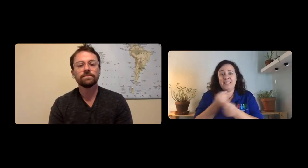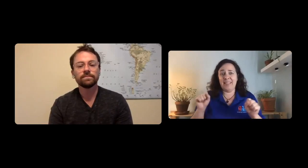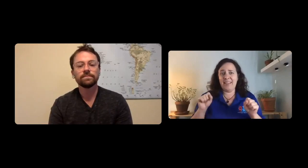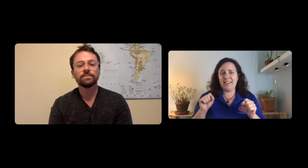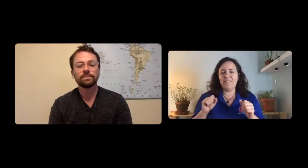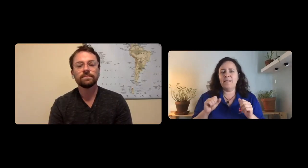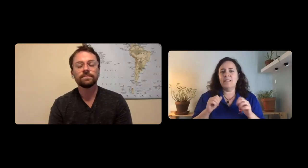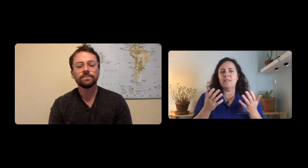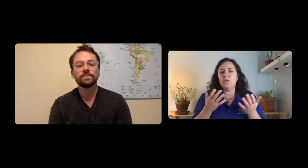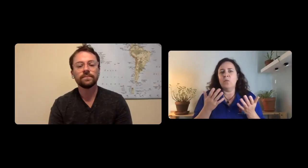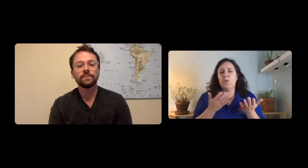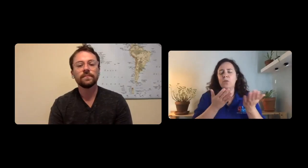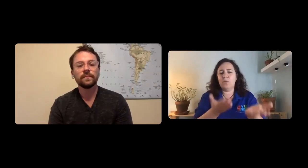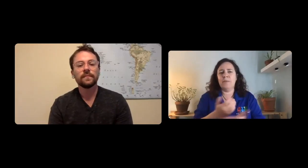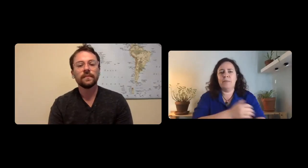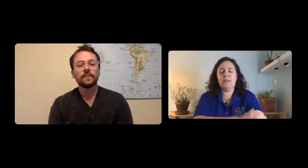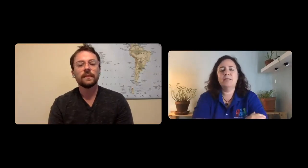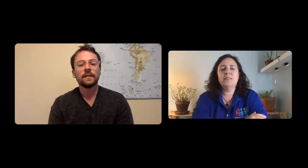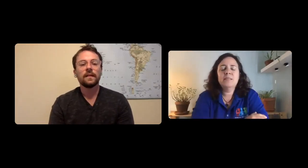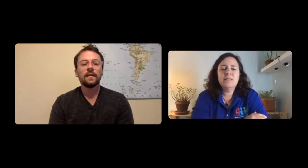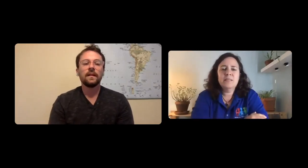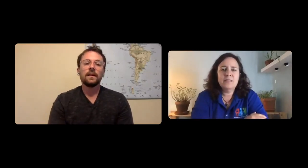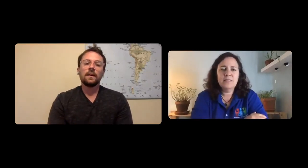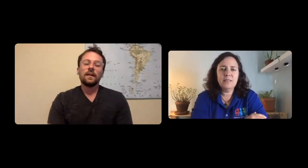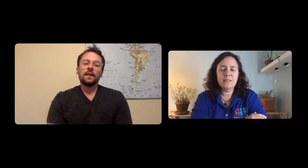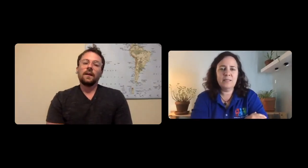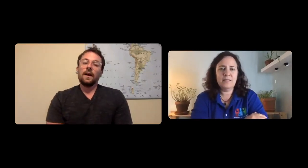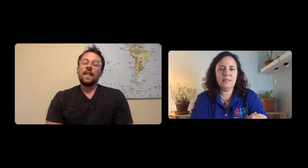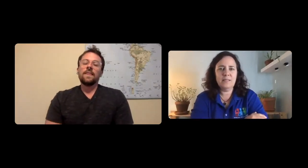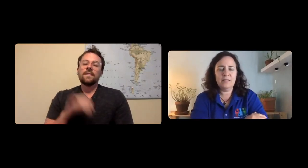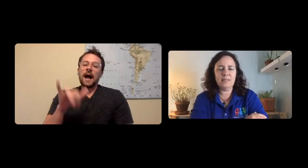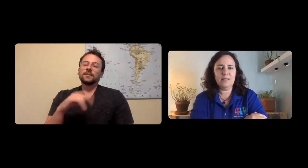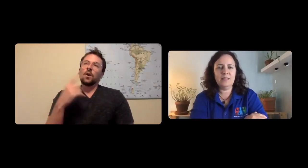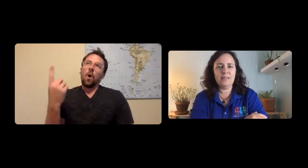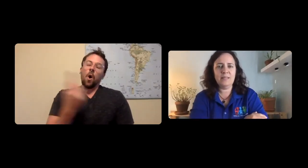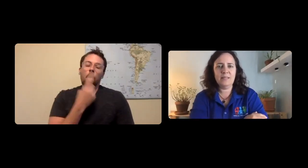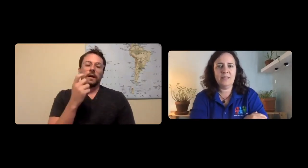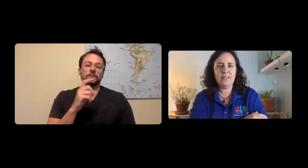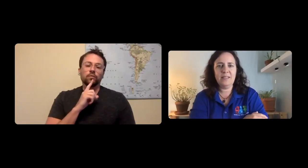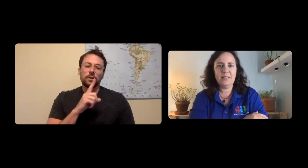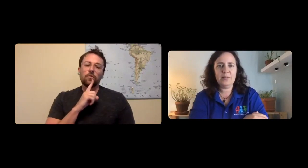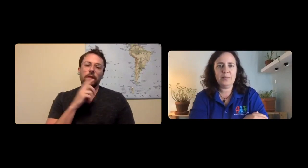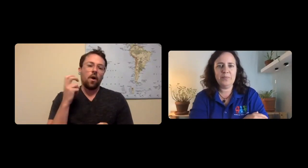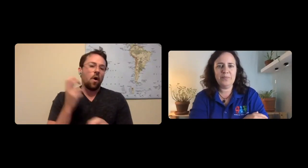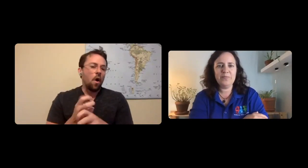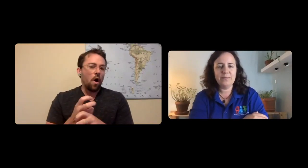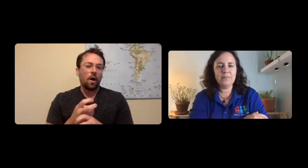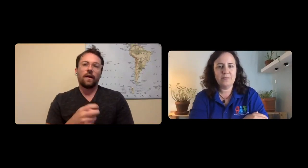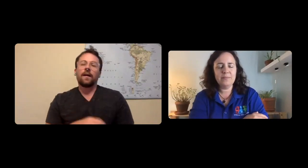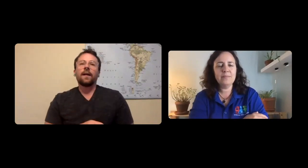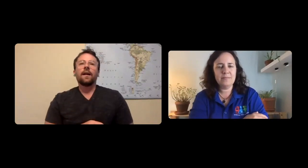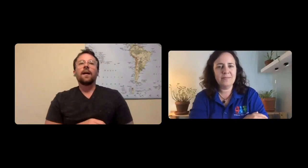and in a place where their gender identity puts their safety at risk?